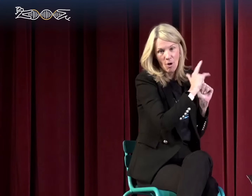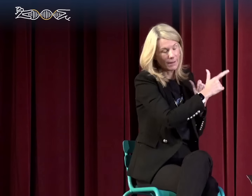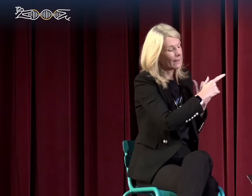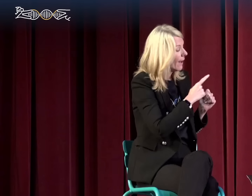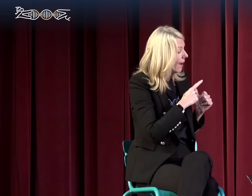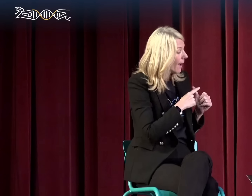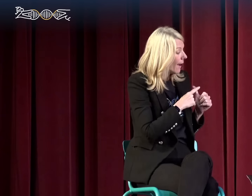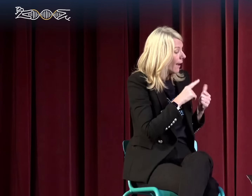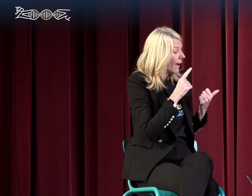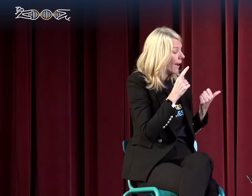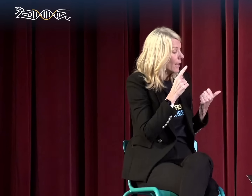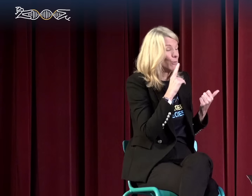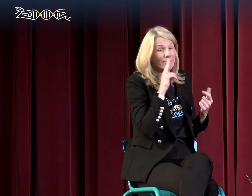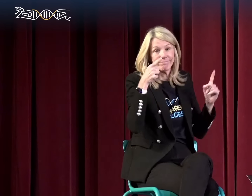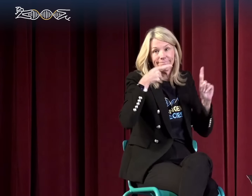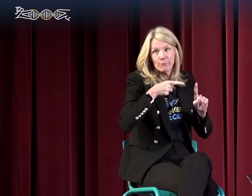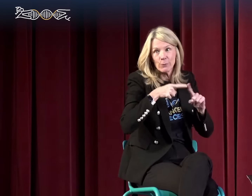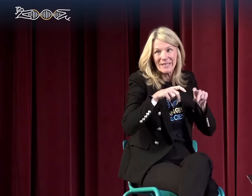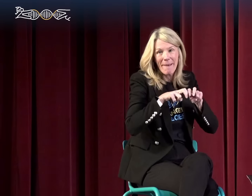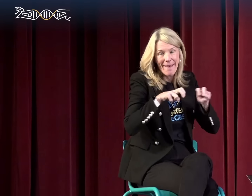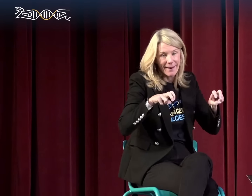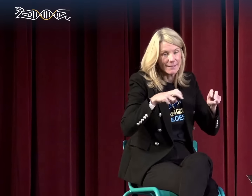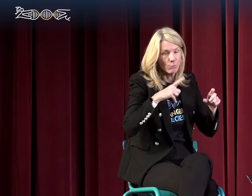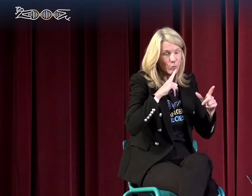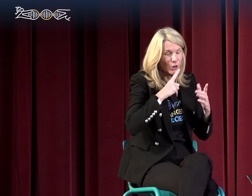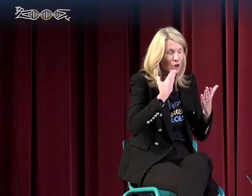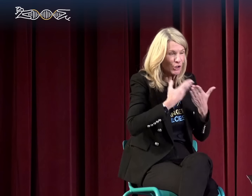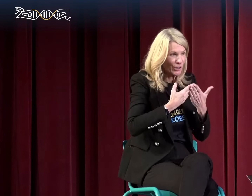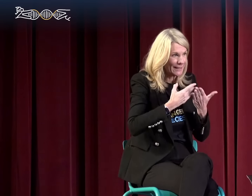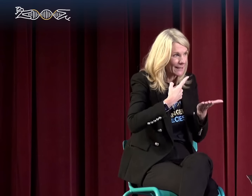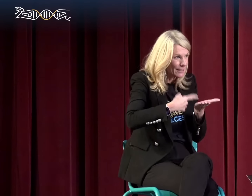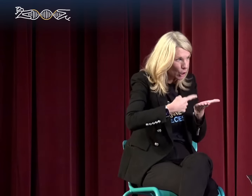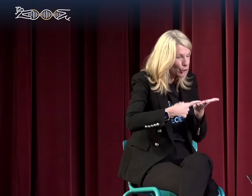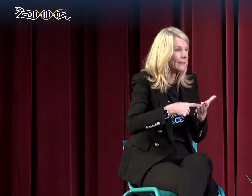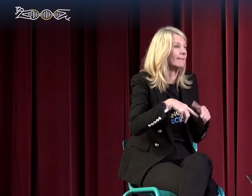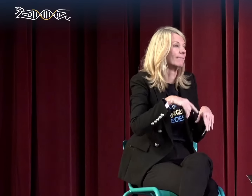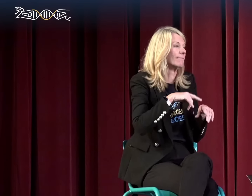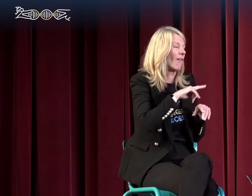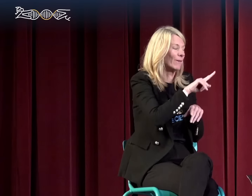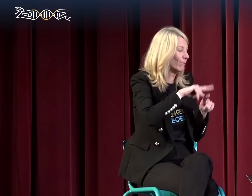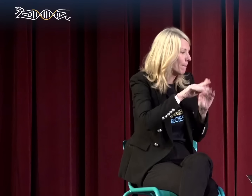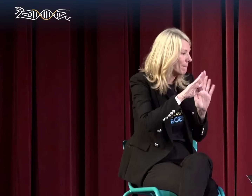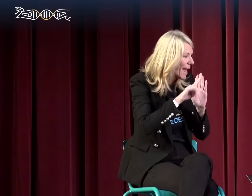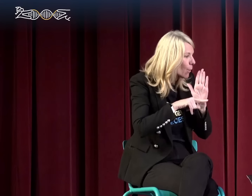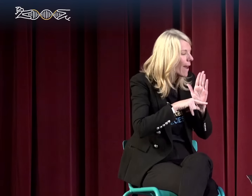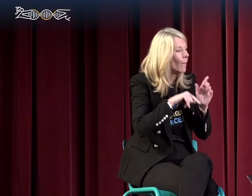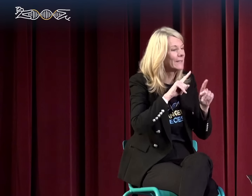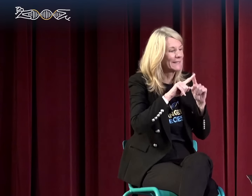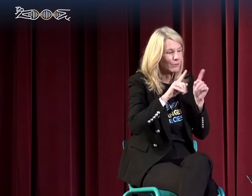answer this one again. Now, this has been great discussion of our panelists that bring different